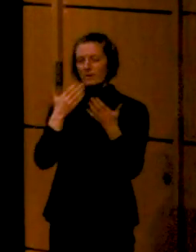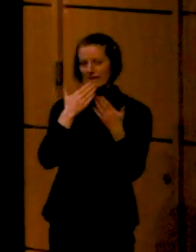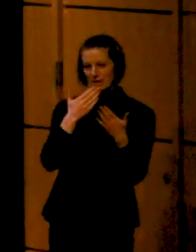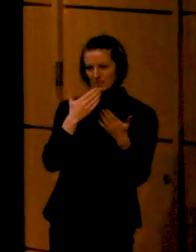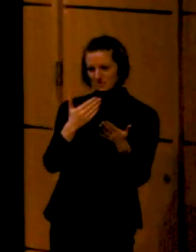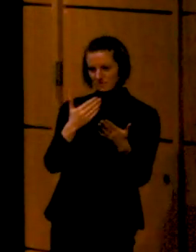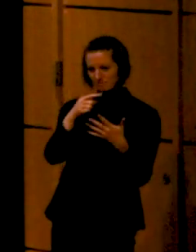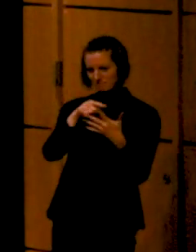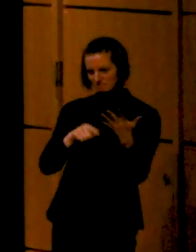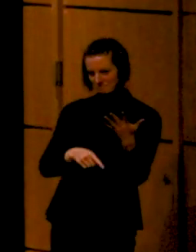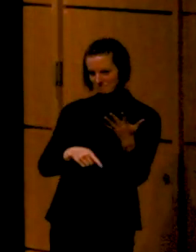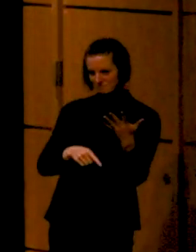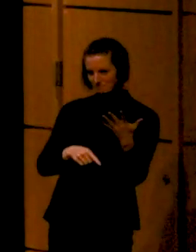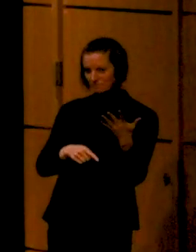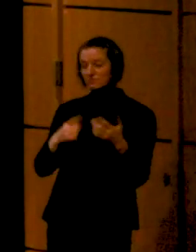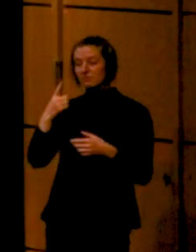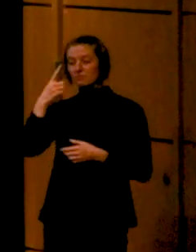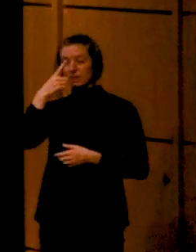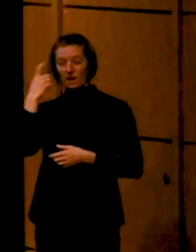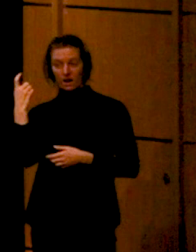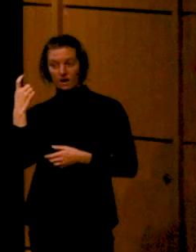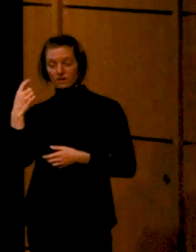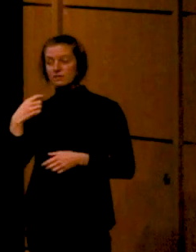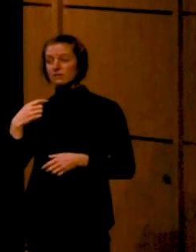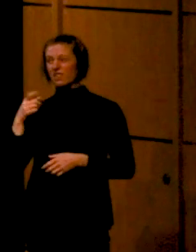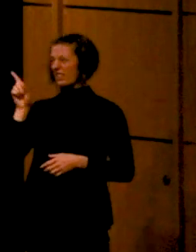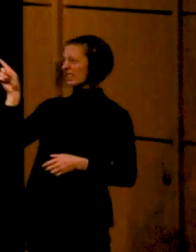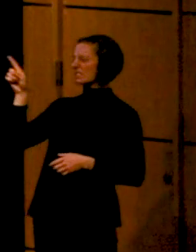Because I ended up working so far out of my area.